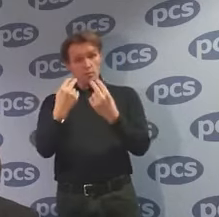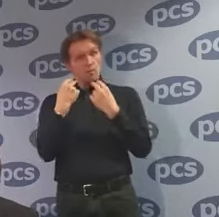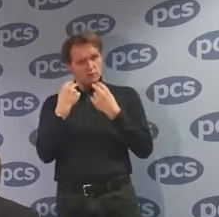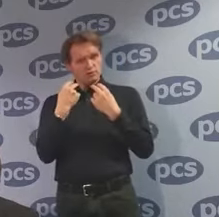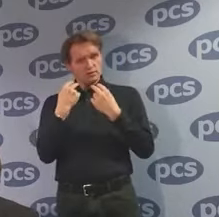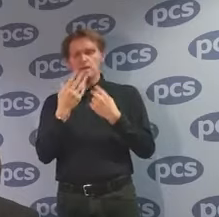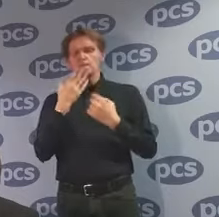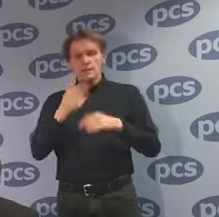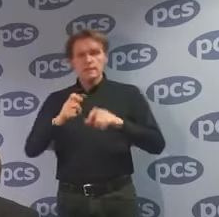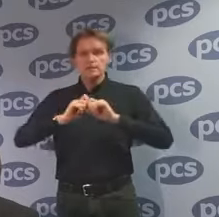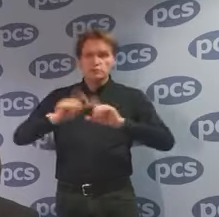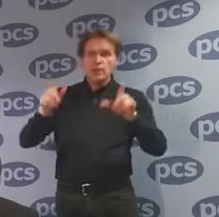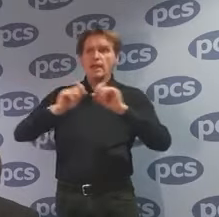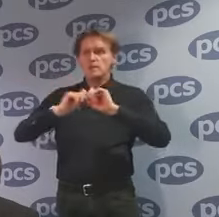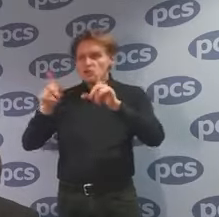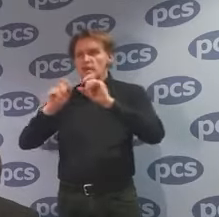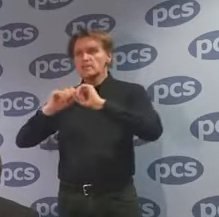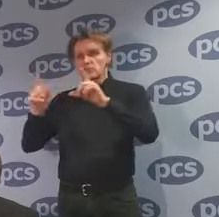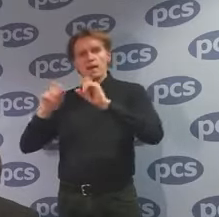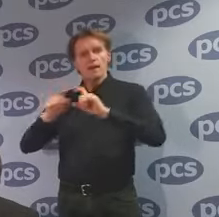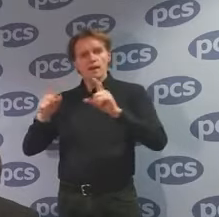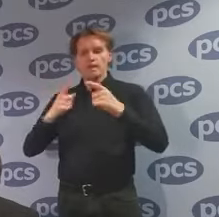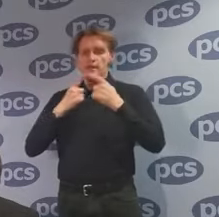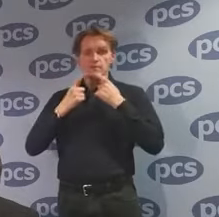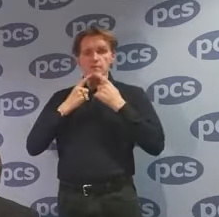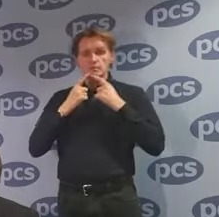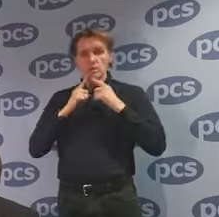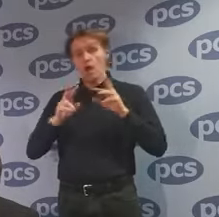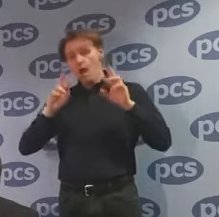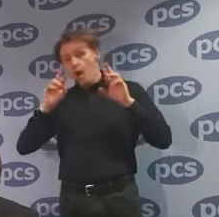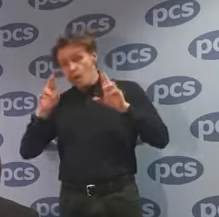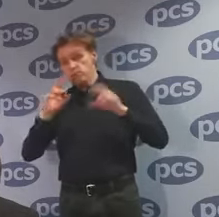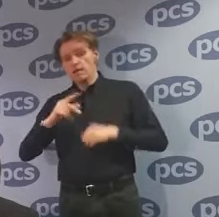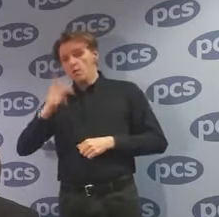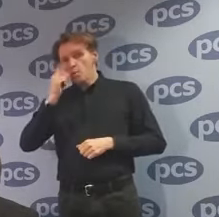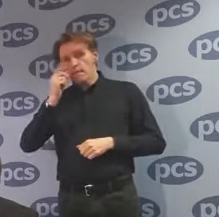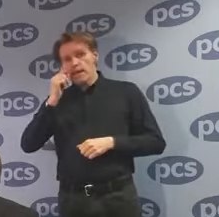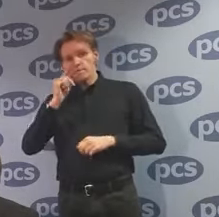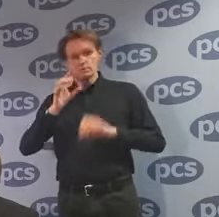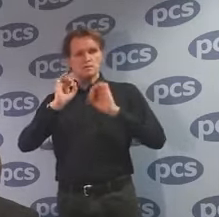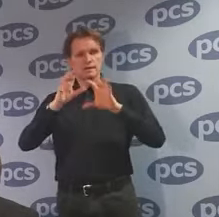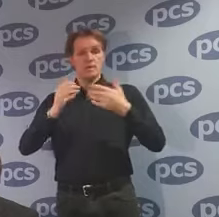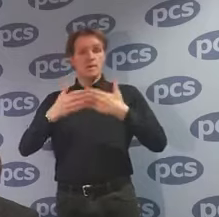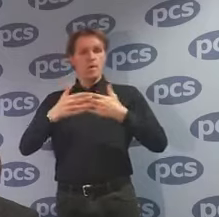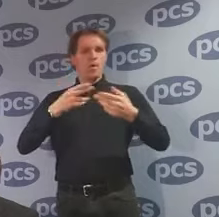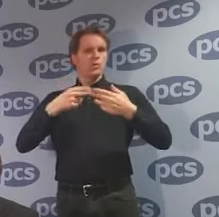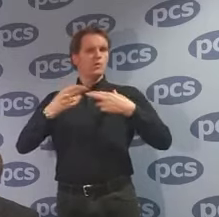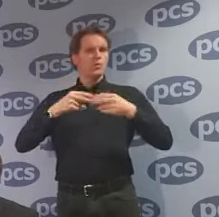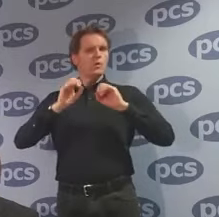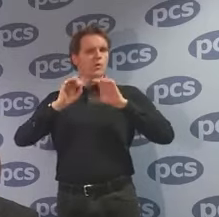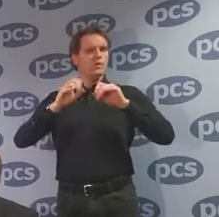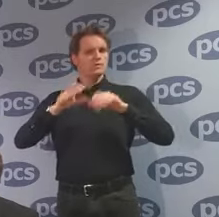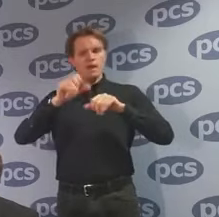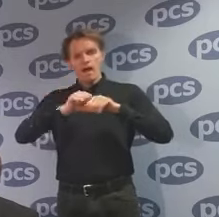to share it and hopefully we'll be able to update you on all the issues that we've discussed tonight following the meeting of the National Executive